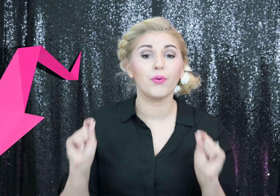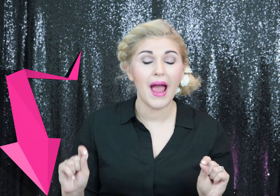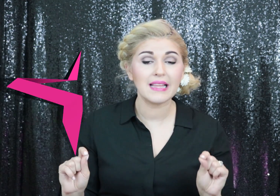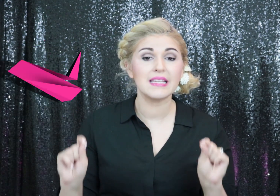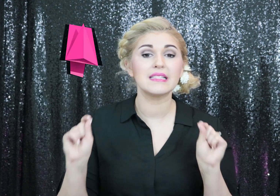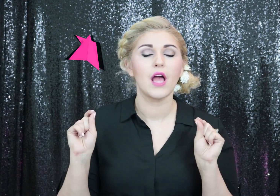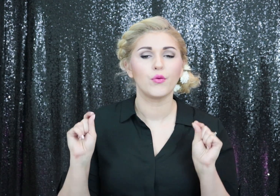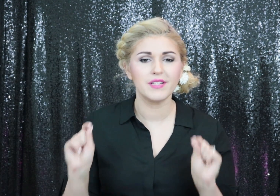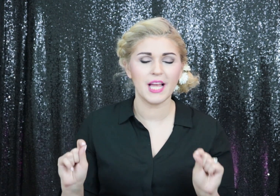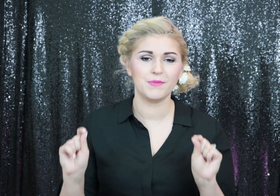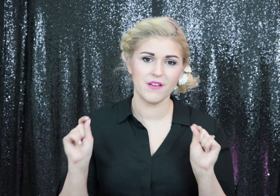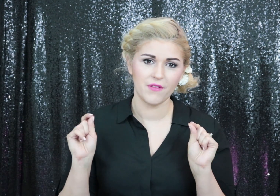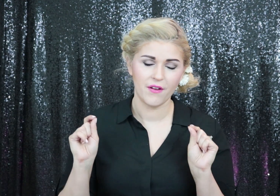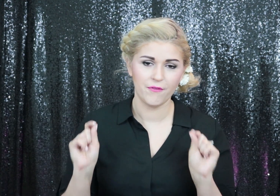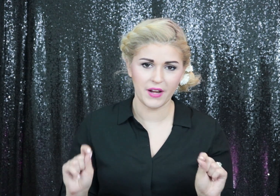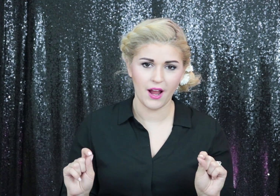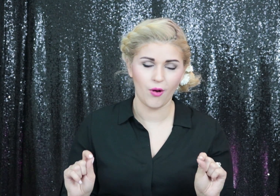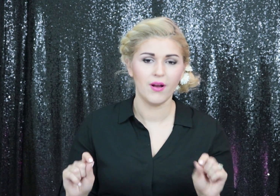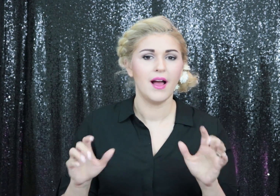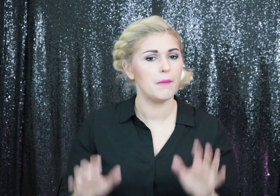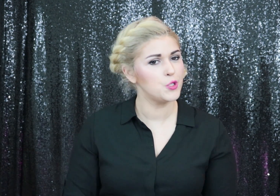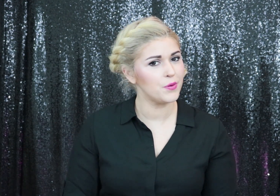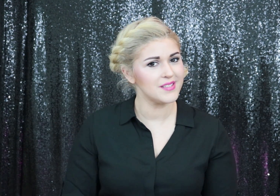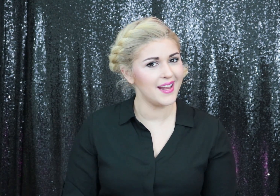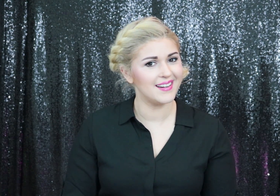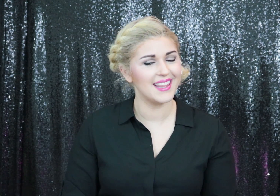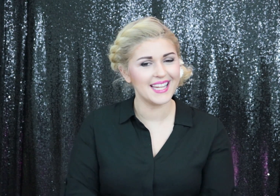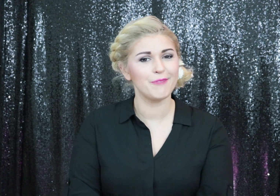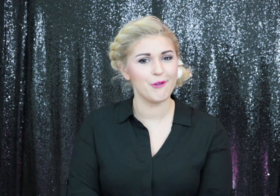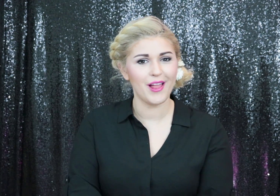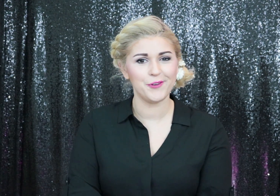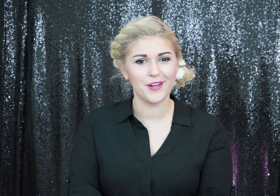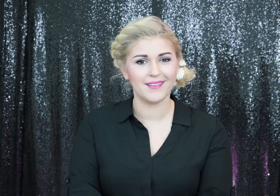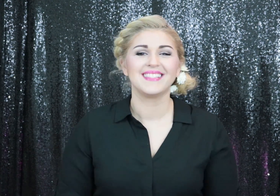practice receptive video. I'm super excited. I think it'll be a lot of fun.